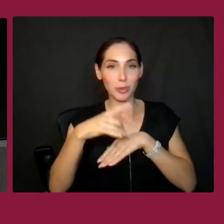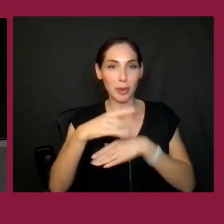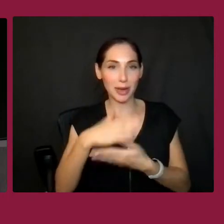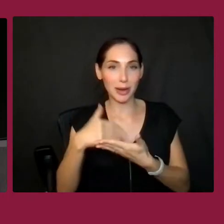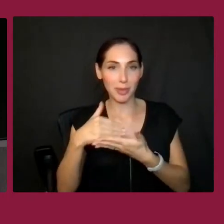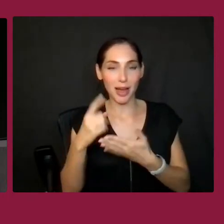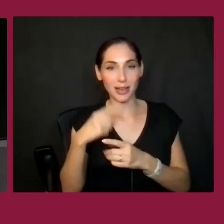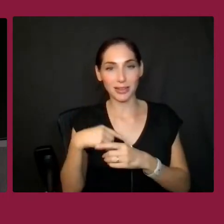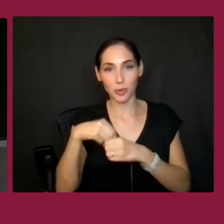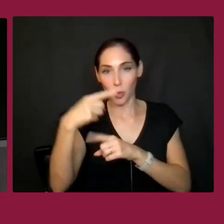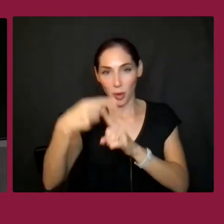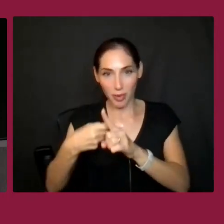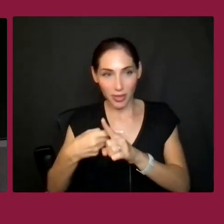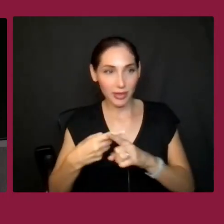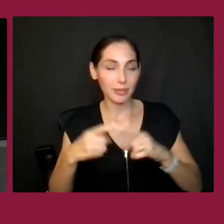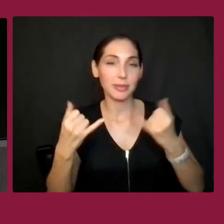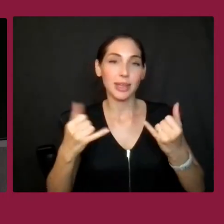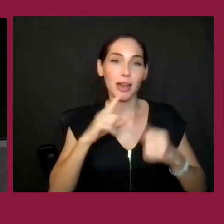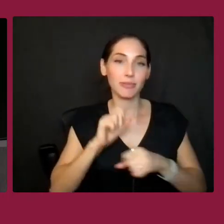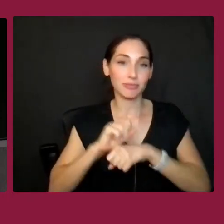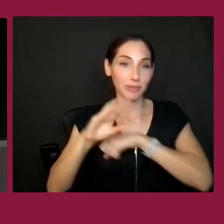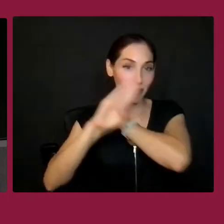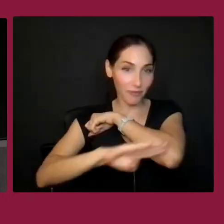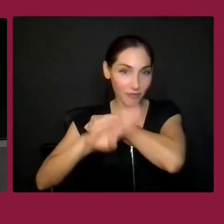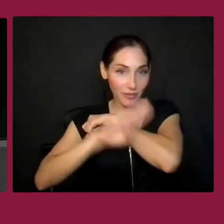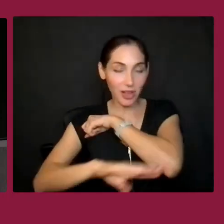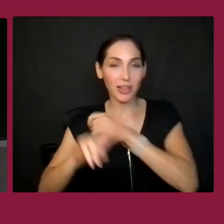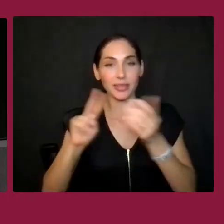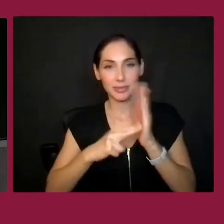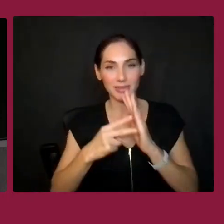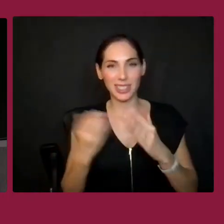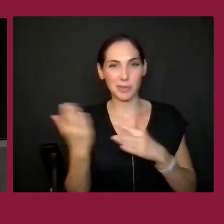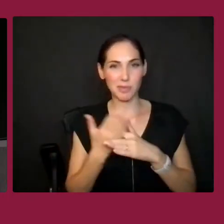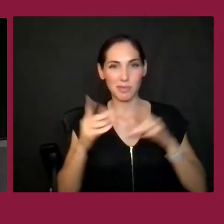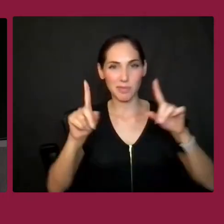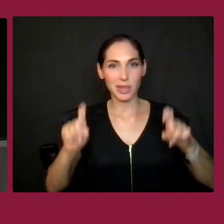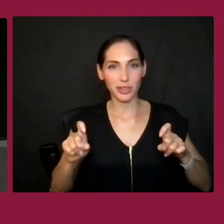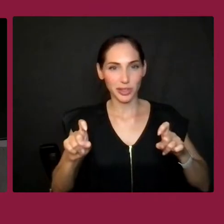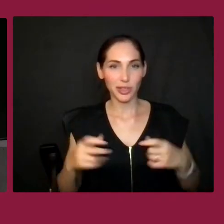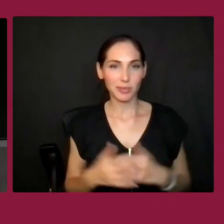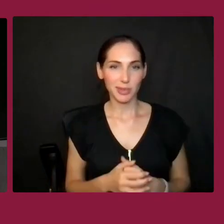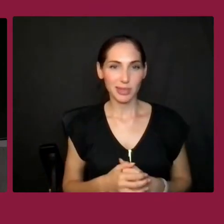But now that we are in fall, we are in mid-term season right now, or just ending it,